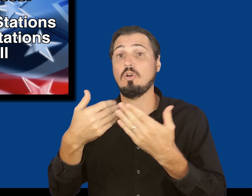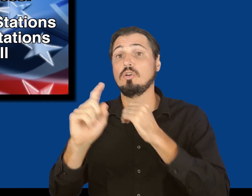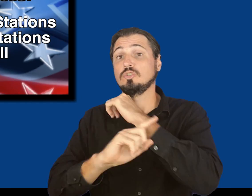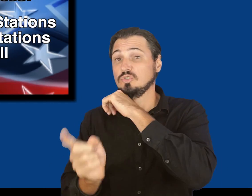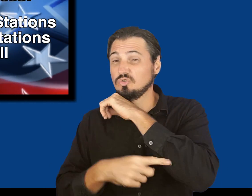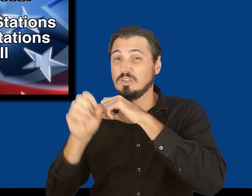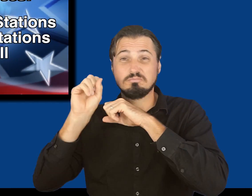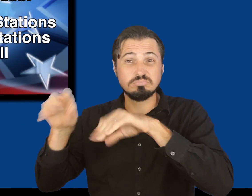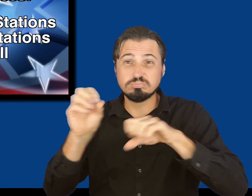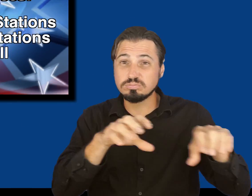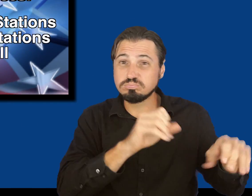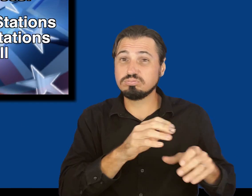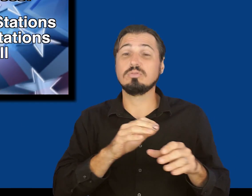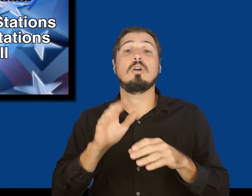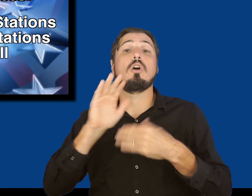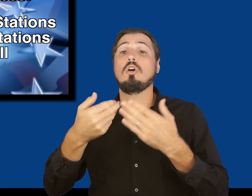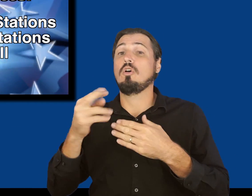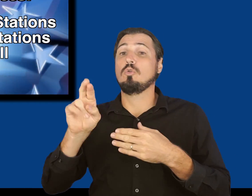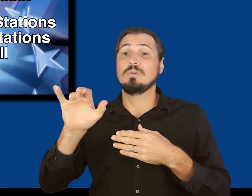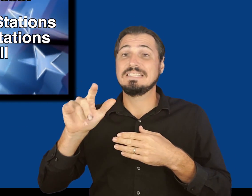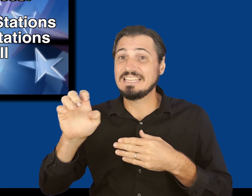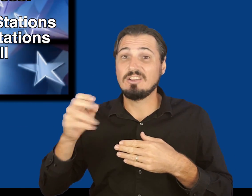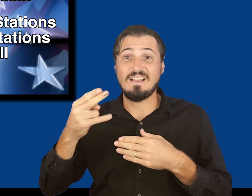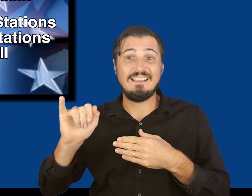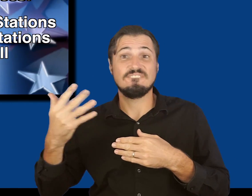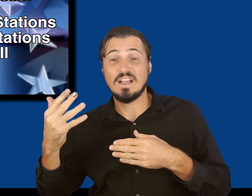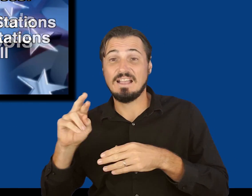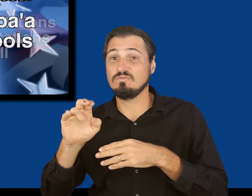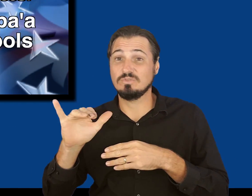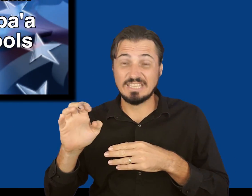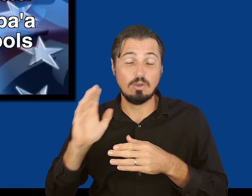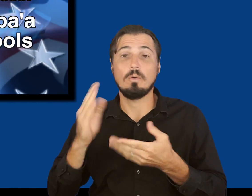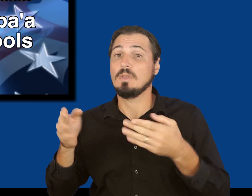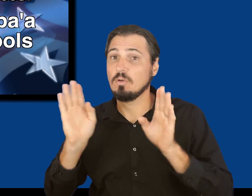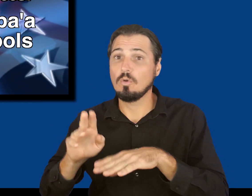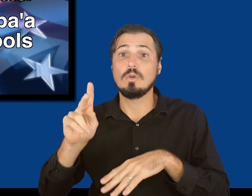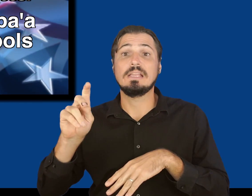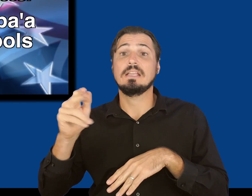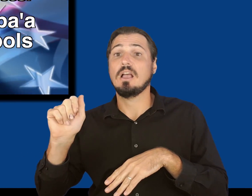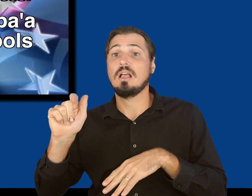transfer stations all high-five recycling locations and the kekaha landfill will be closed the Waimea and